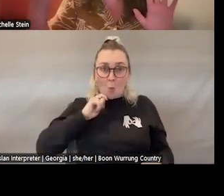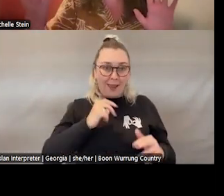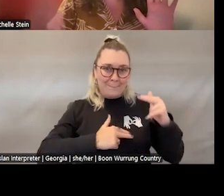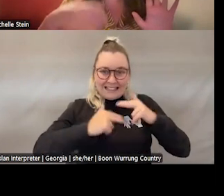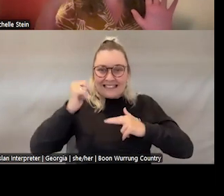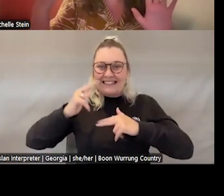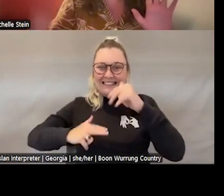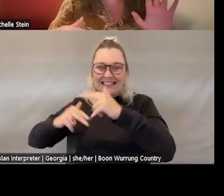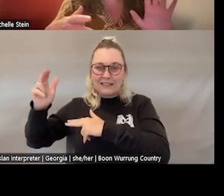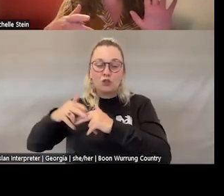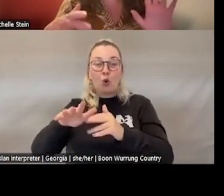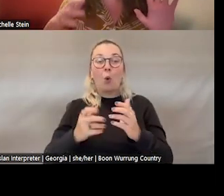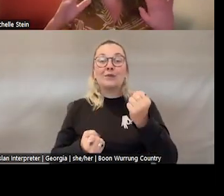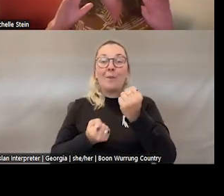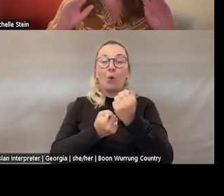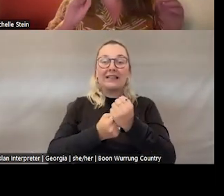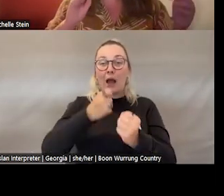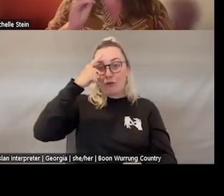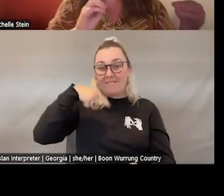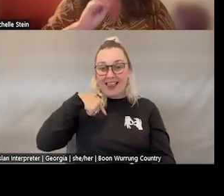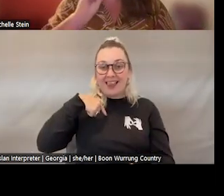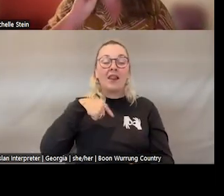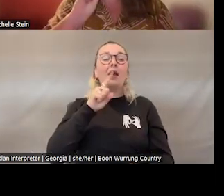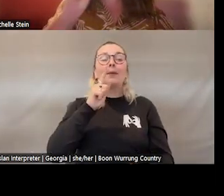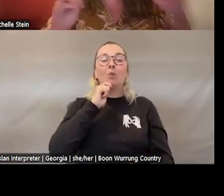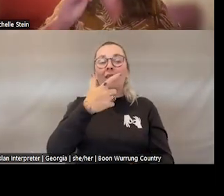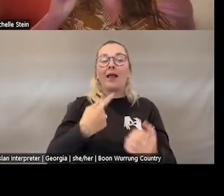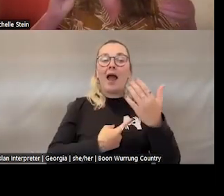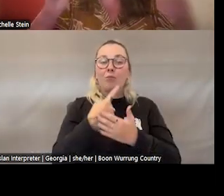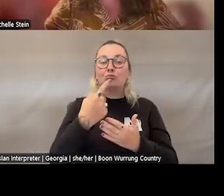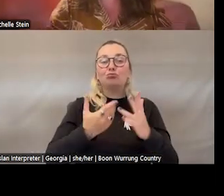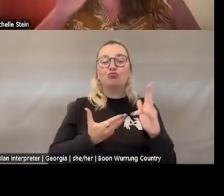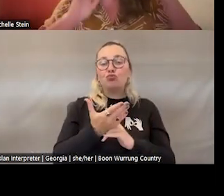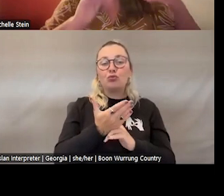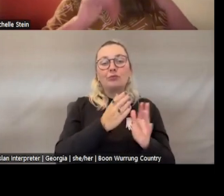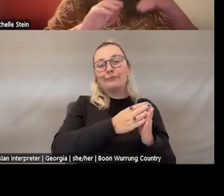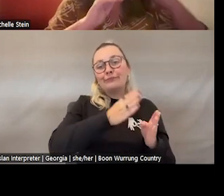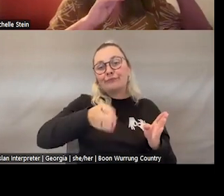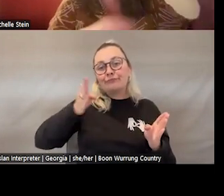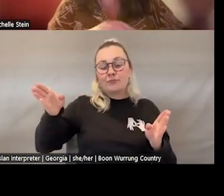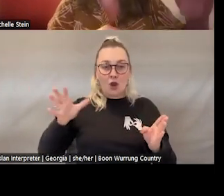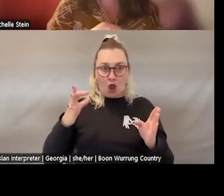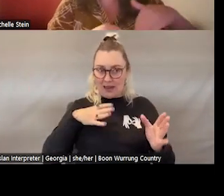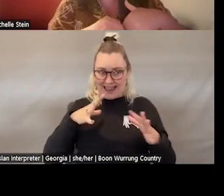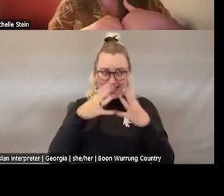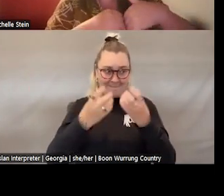your supporter profile but it will happen over a period. So it doesn't happen at the same time so